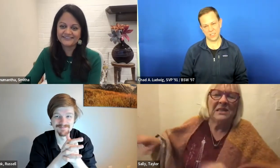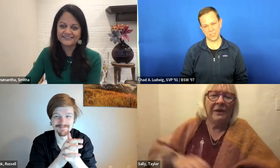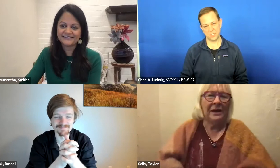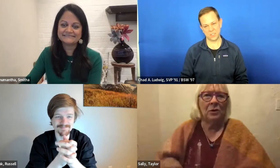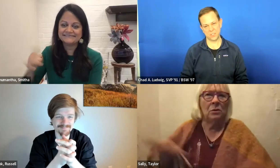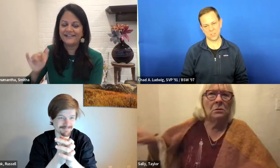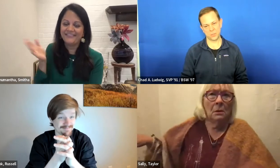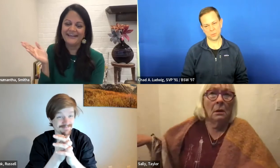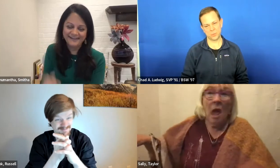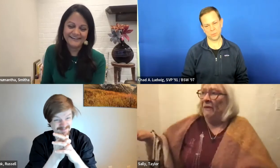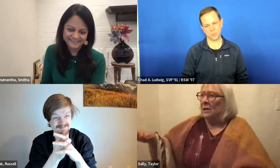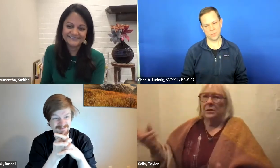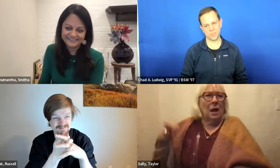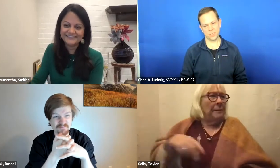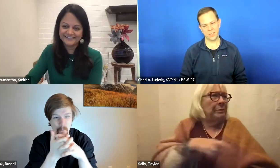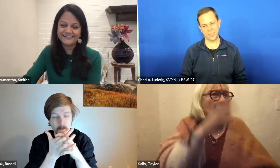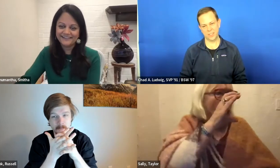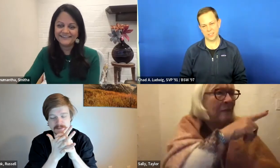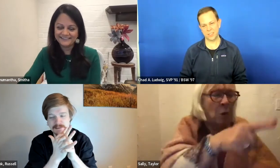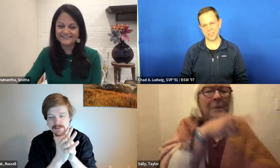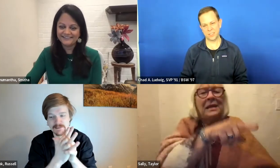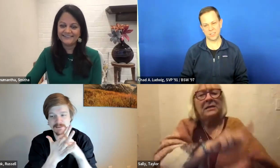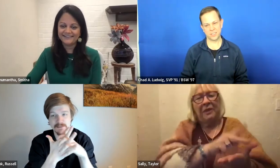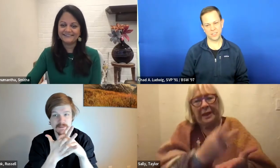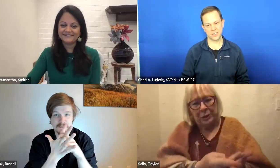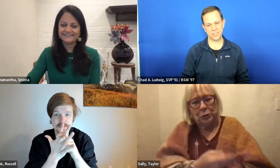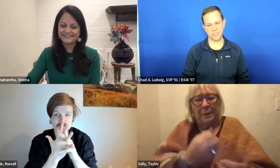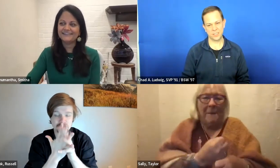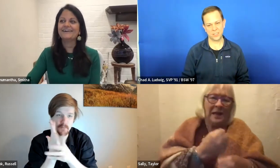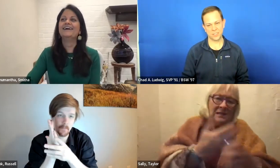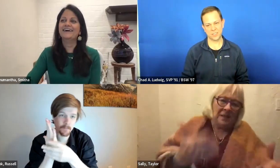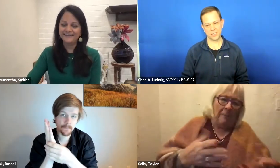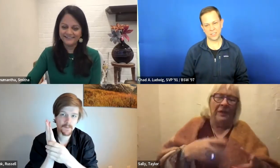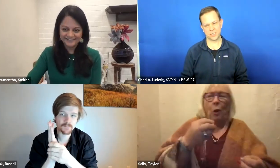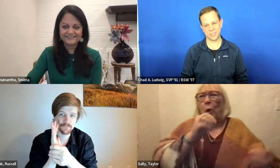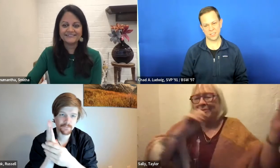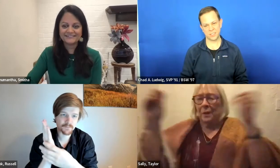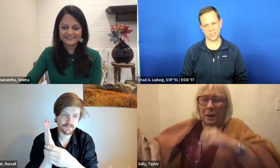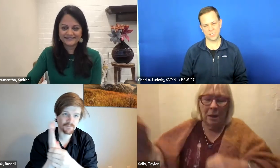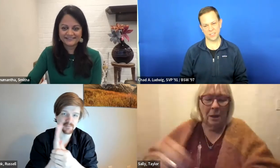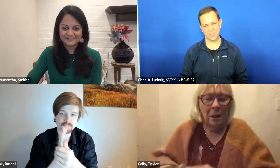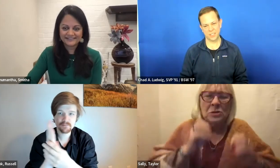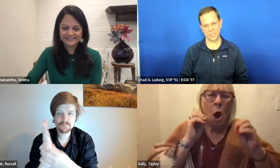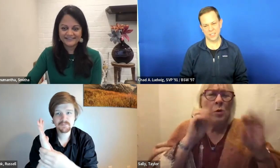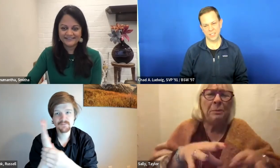and I'd wake up and just have to check on him. You know, sometimes if the bed was empty, I'd have to get up and run around and find him,